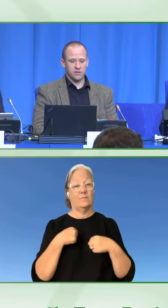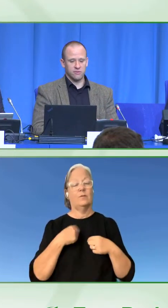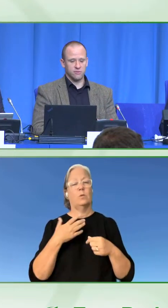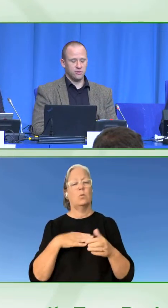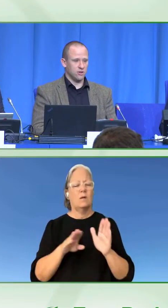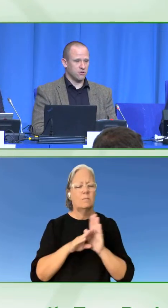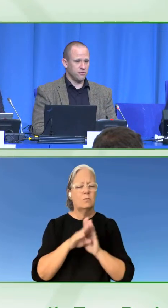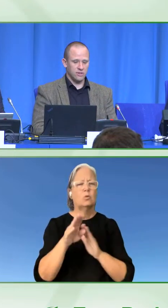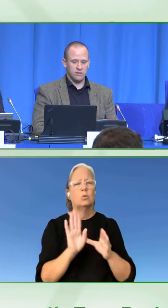the QR code.